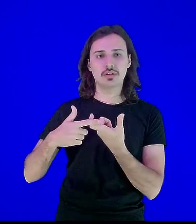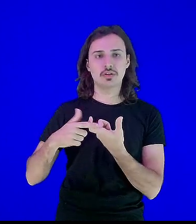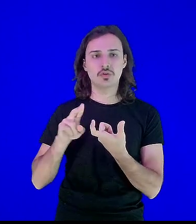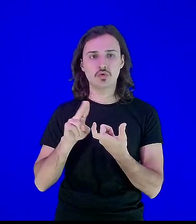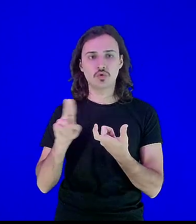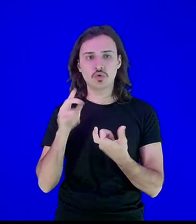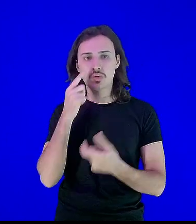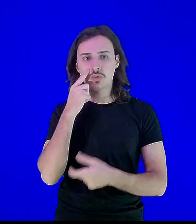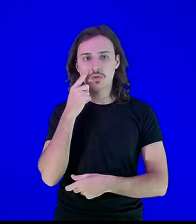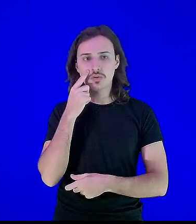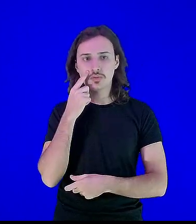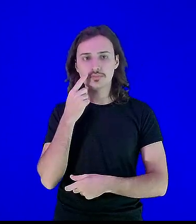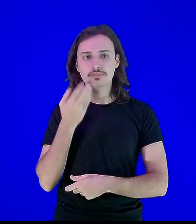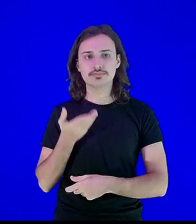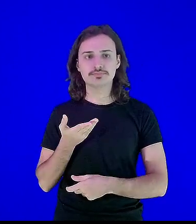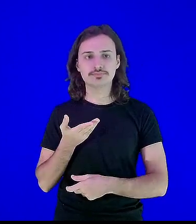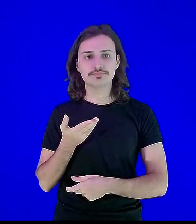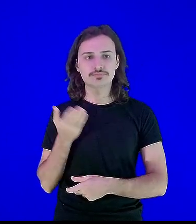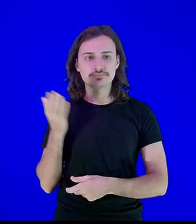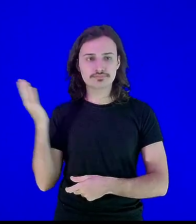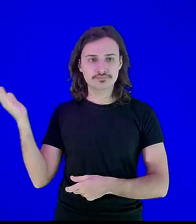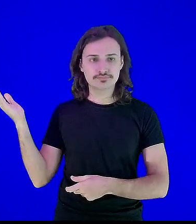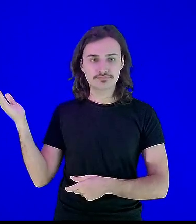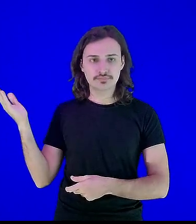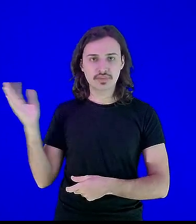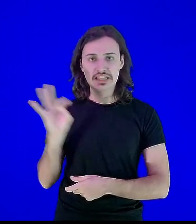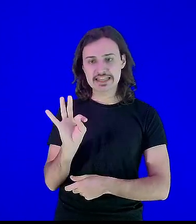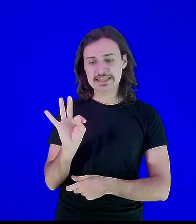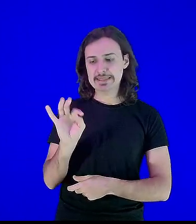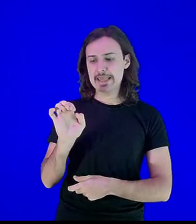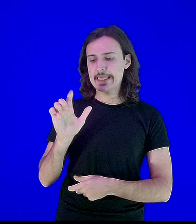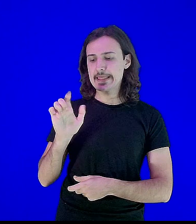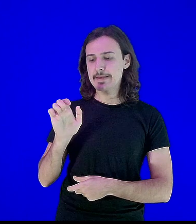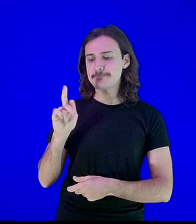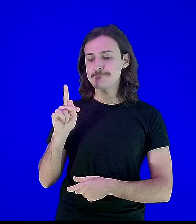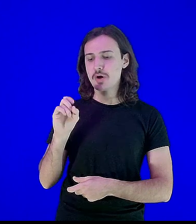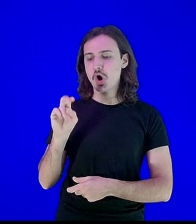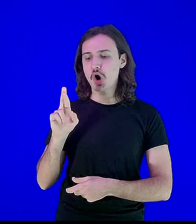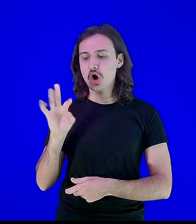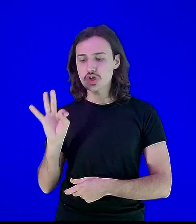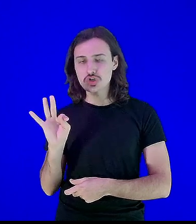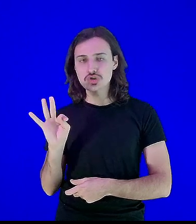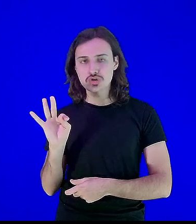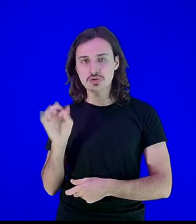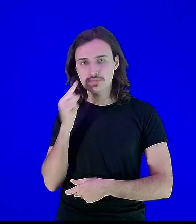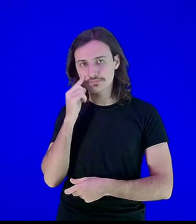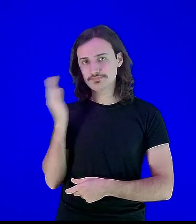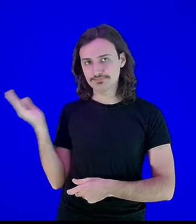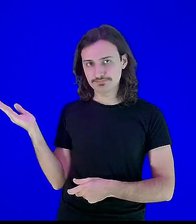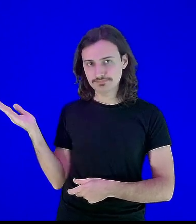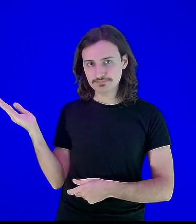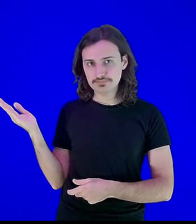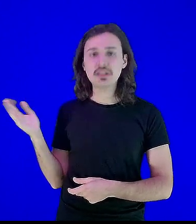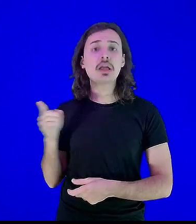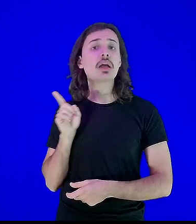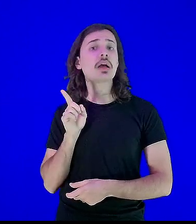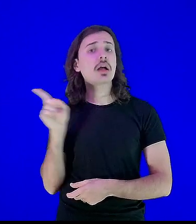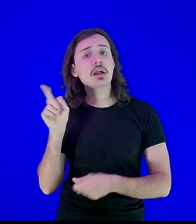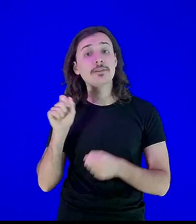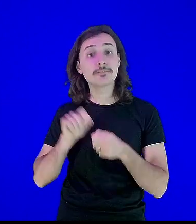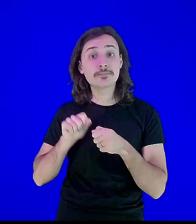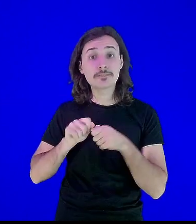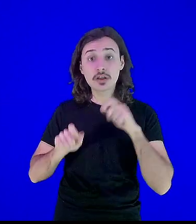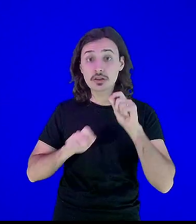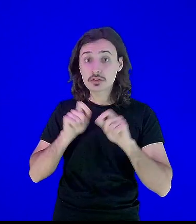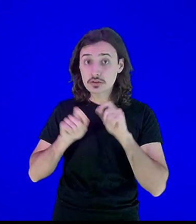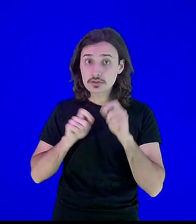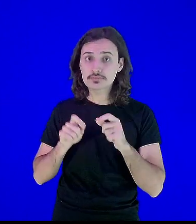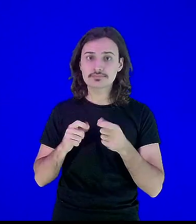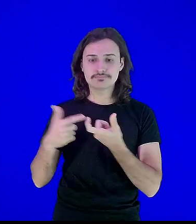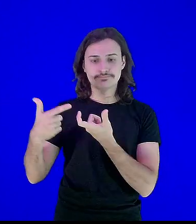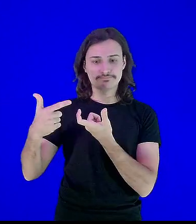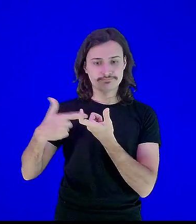Teleport, as the name may suggest, it takes a component-- an element from the DOM tree